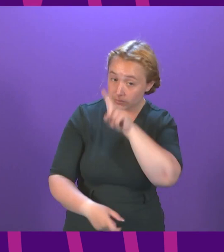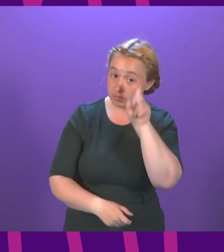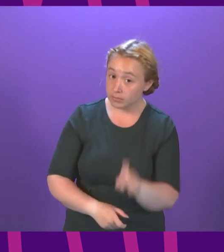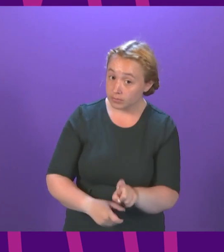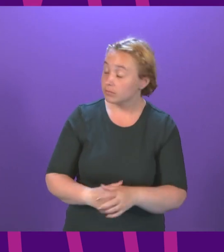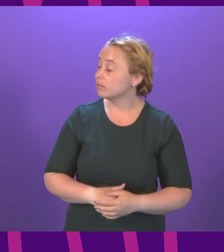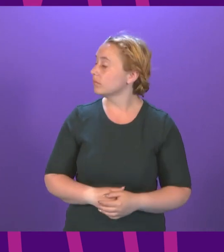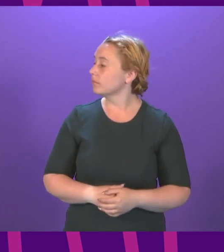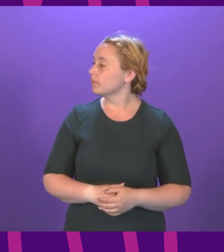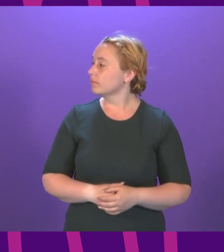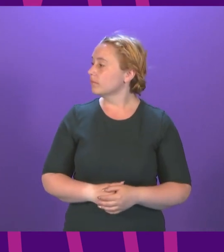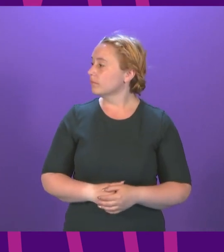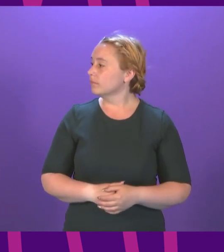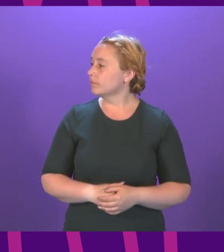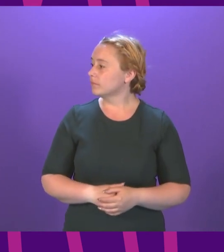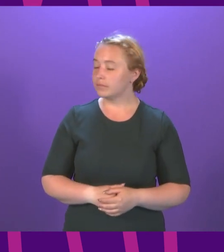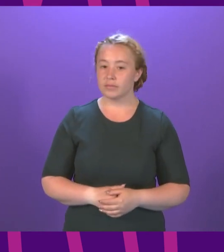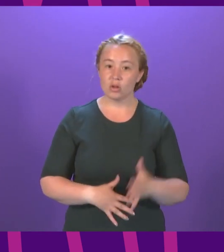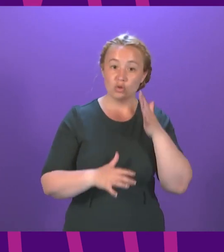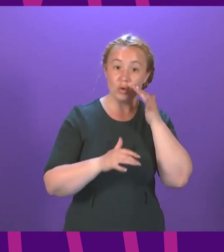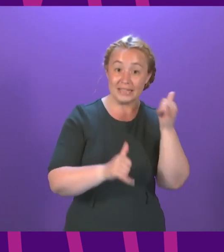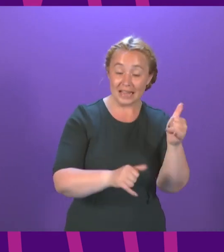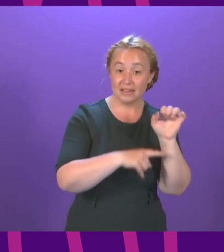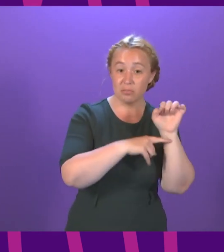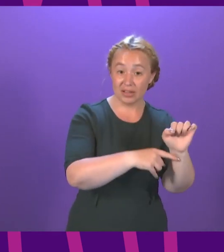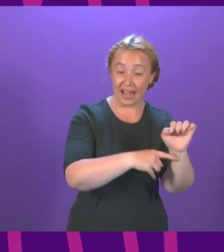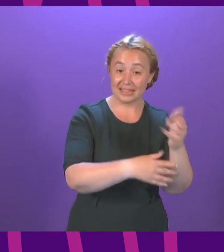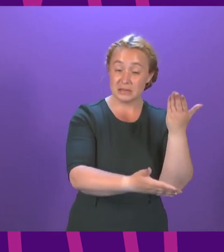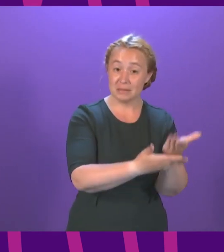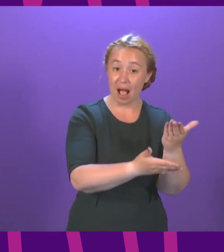I actually hope that the demand on test and protect will reduce over the coming weeks.